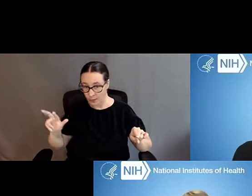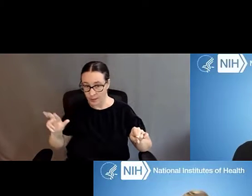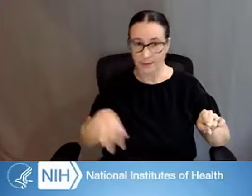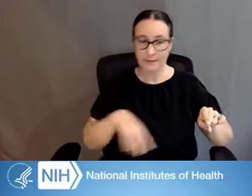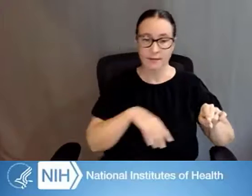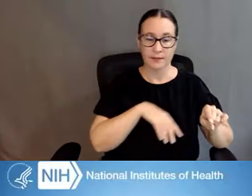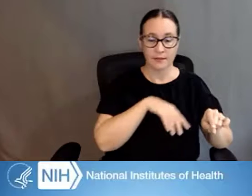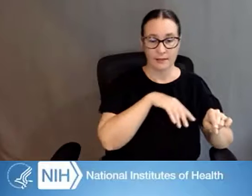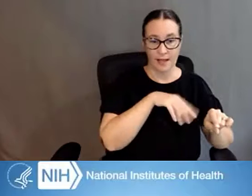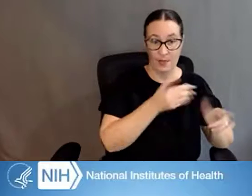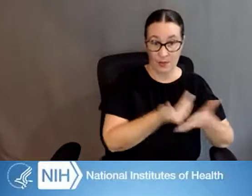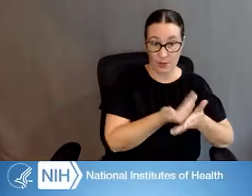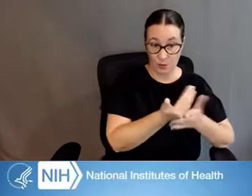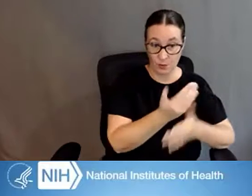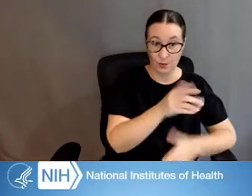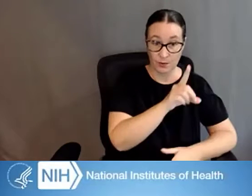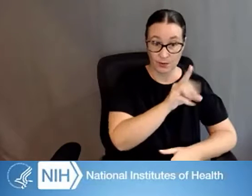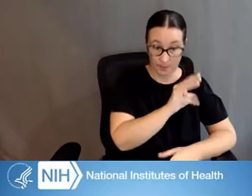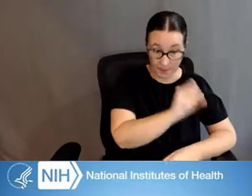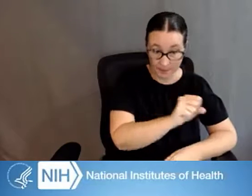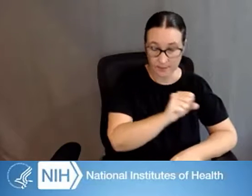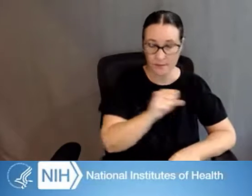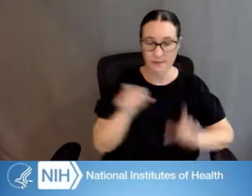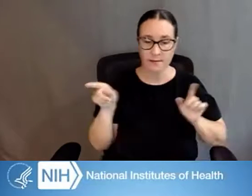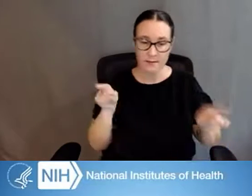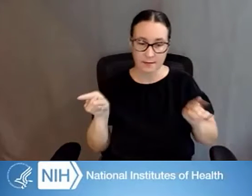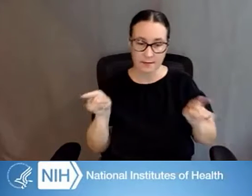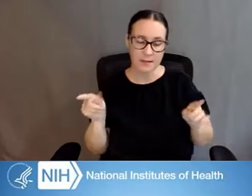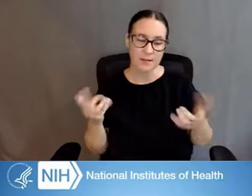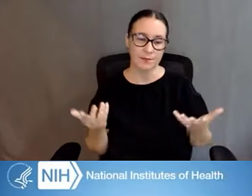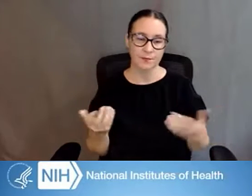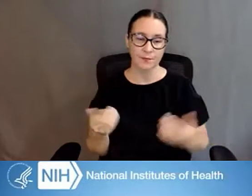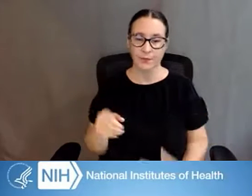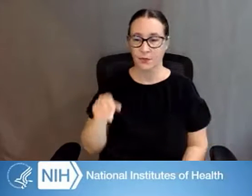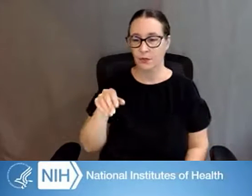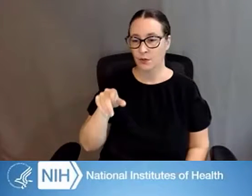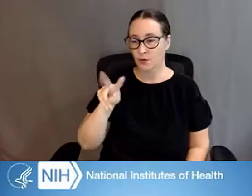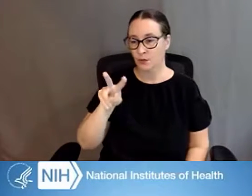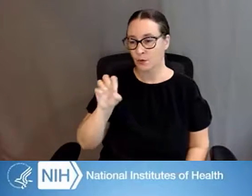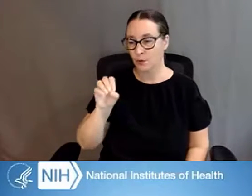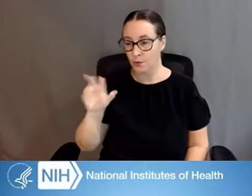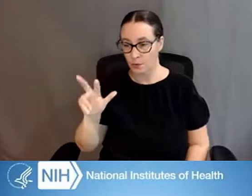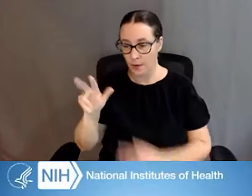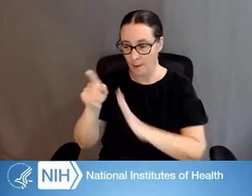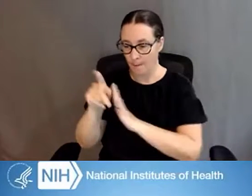Data Management and Sharing Policy is that the 2003 policy applied to applications